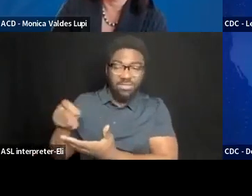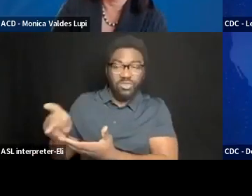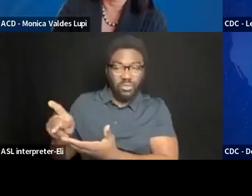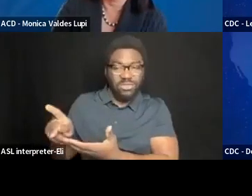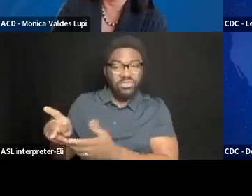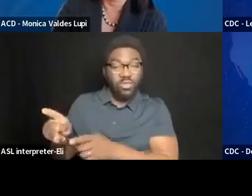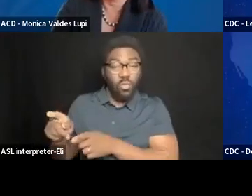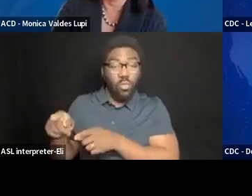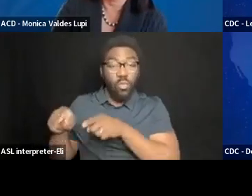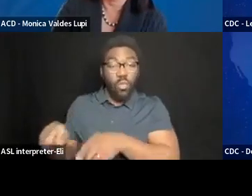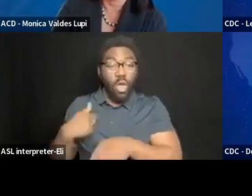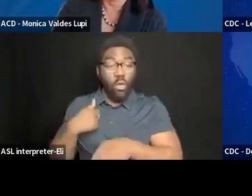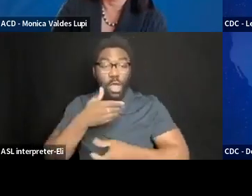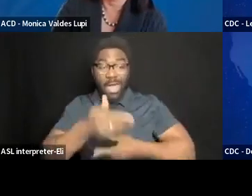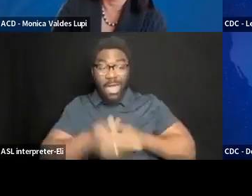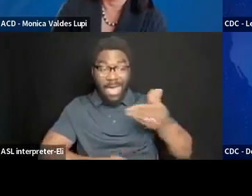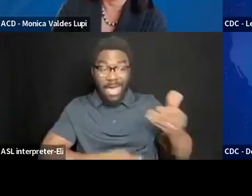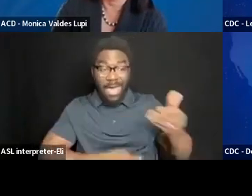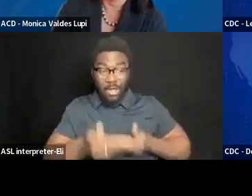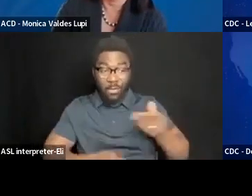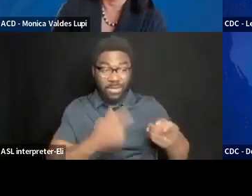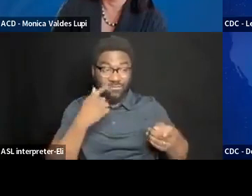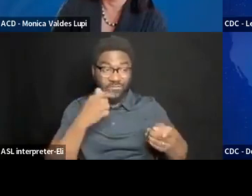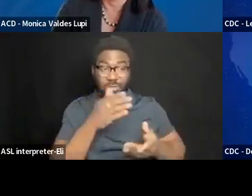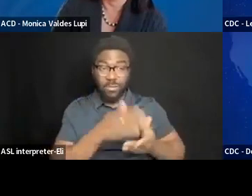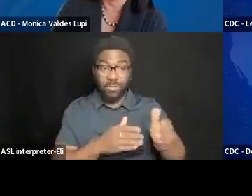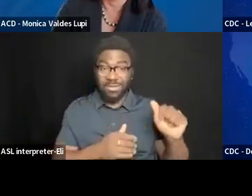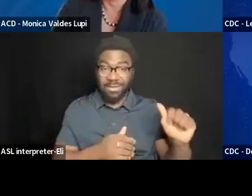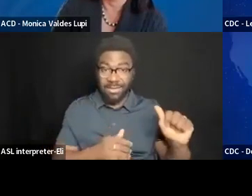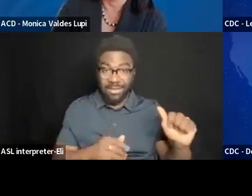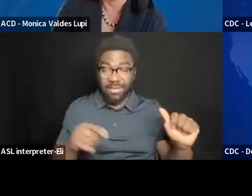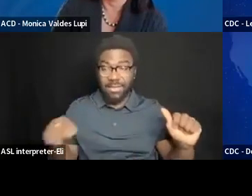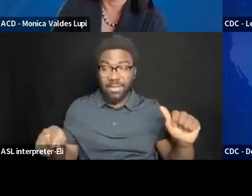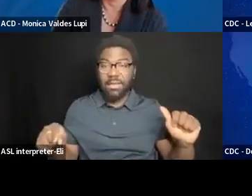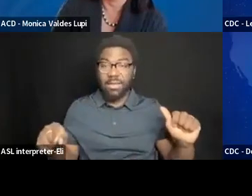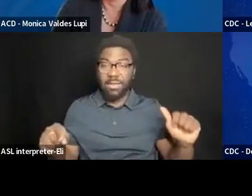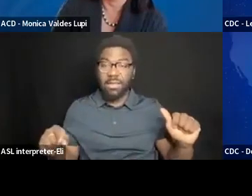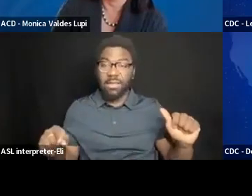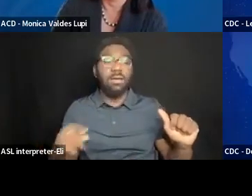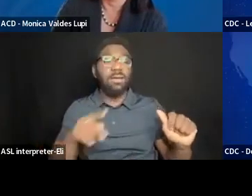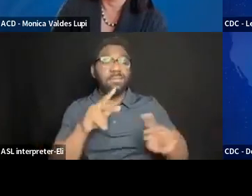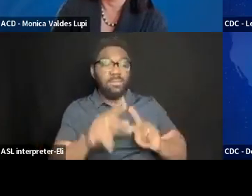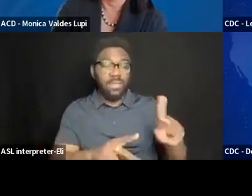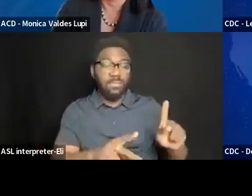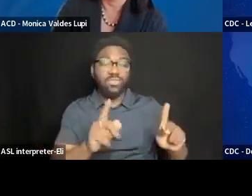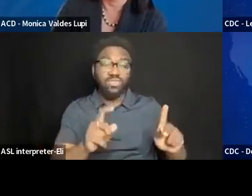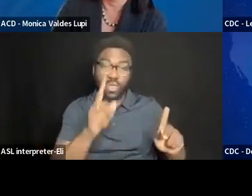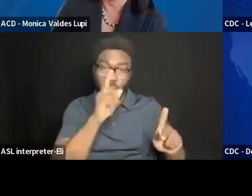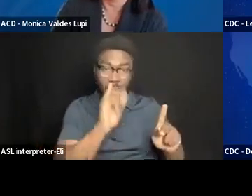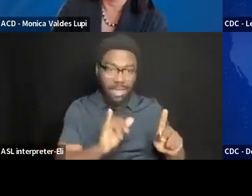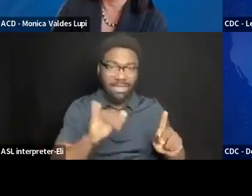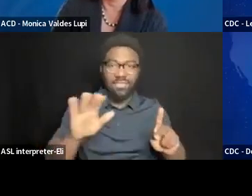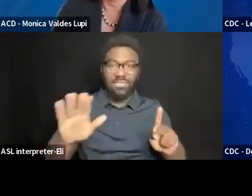about reflecting the communities that are being served by these investments.